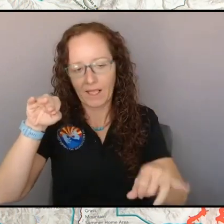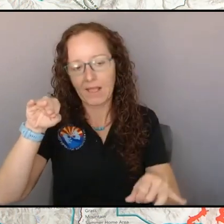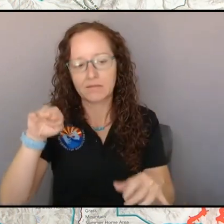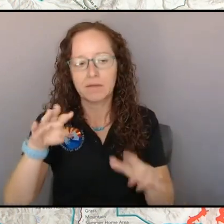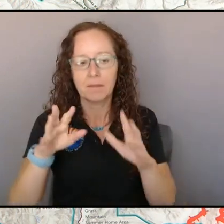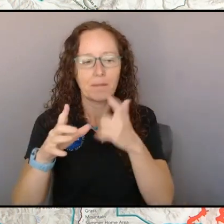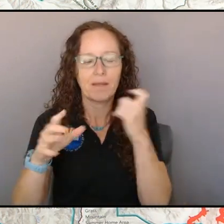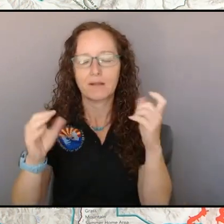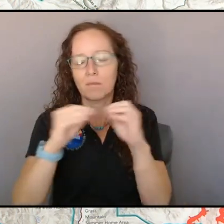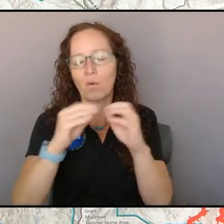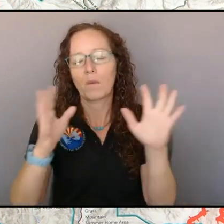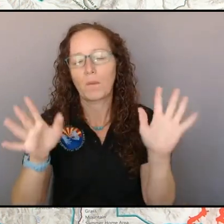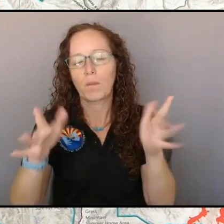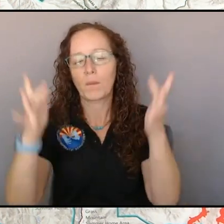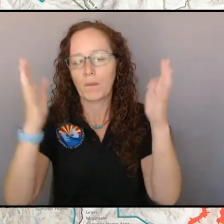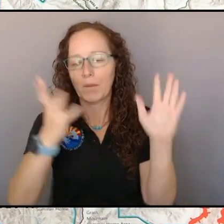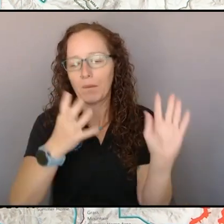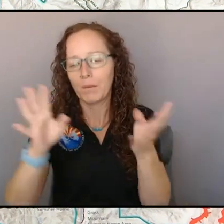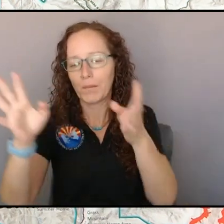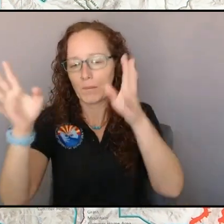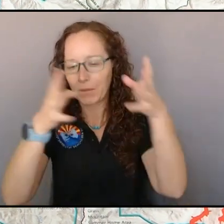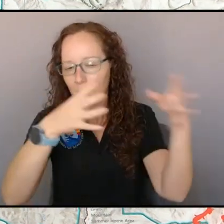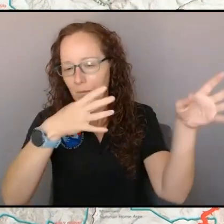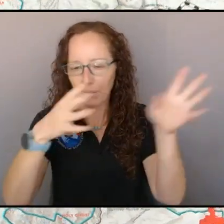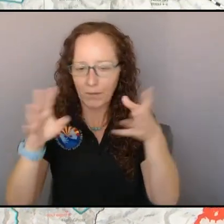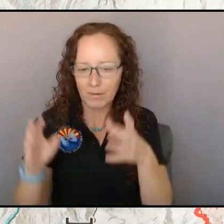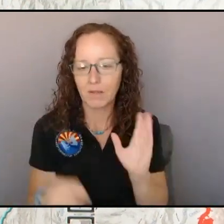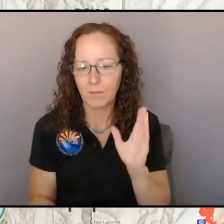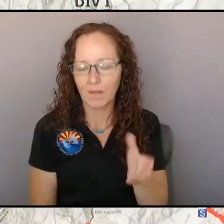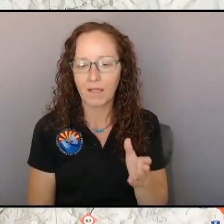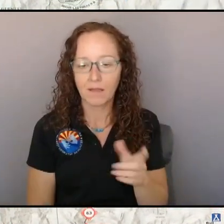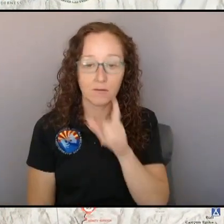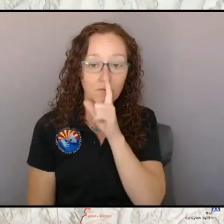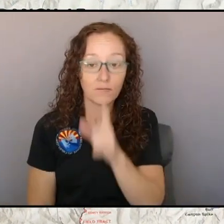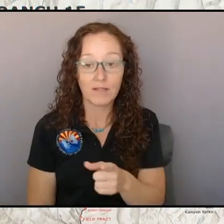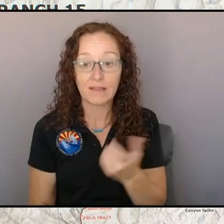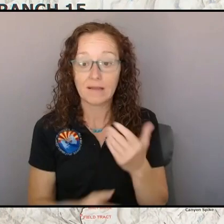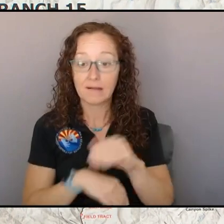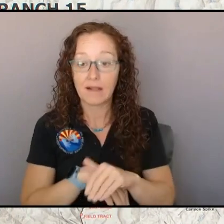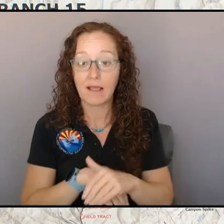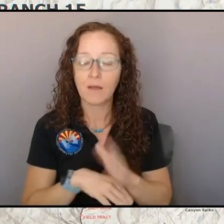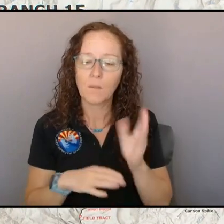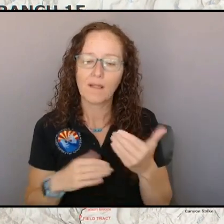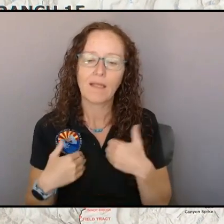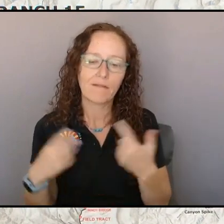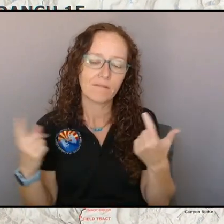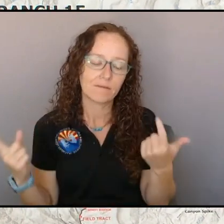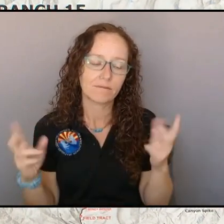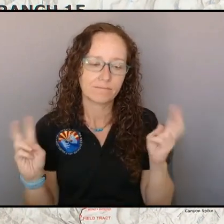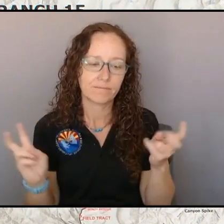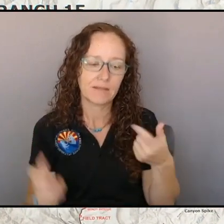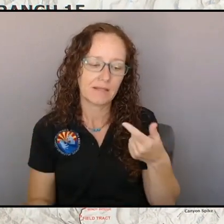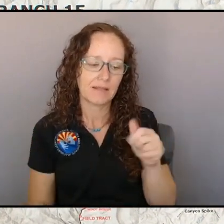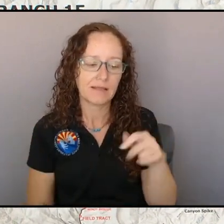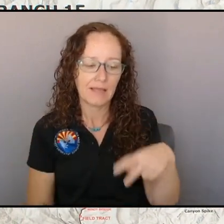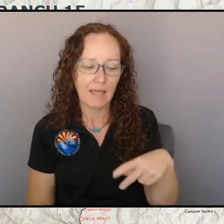happening is we're going to see gap winds tonight. so the Santa Fe area, the Albuquerque area, these winds are going to